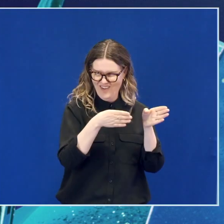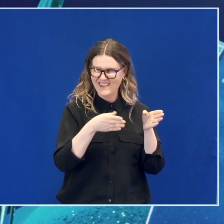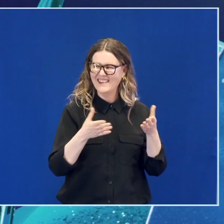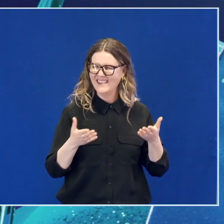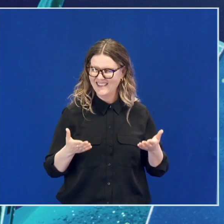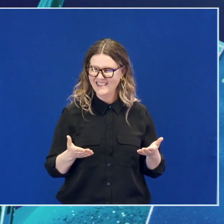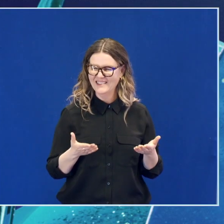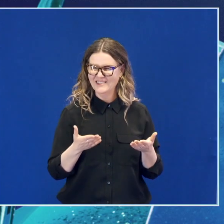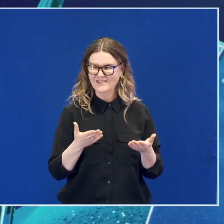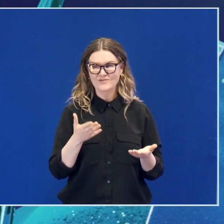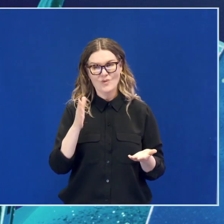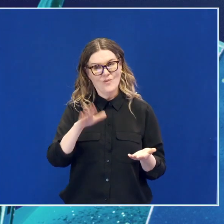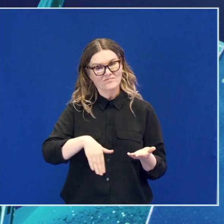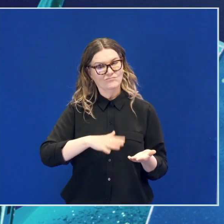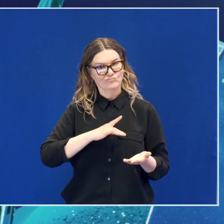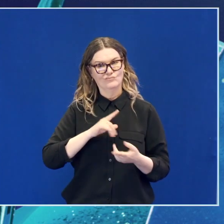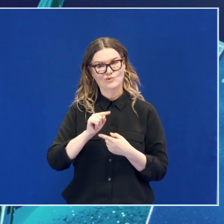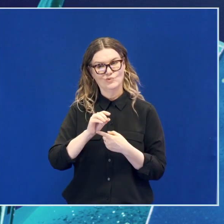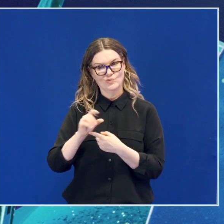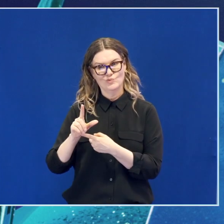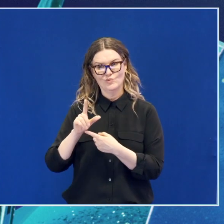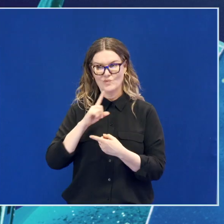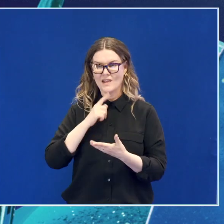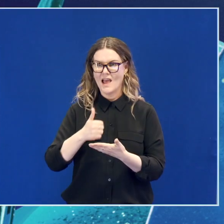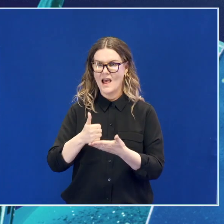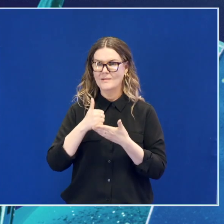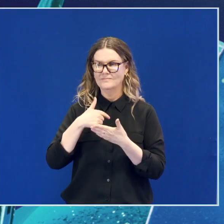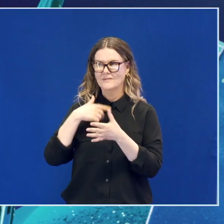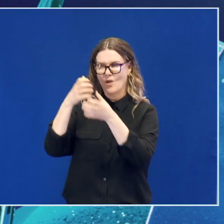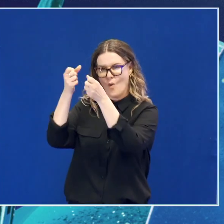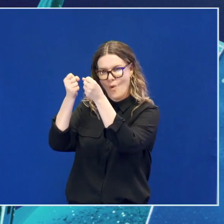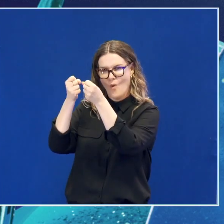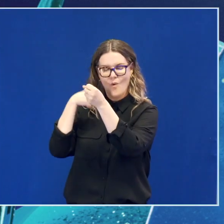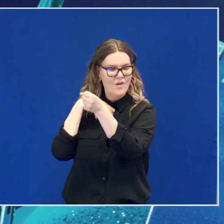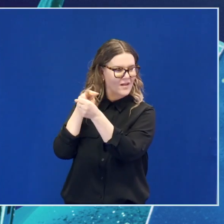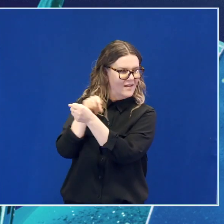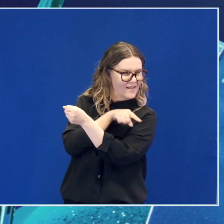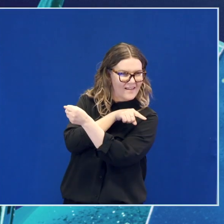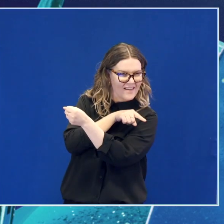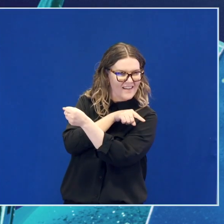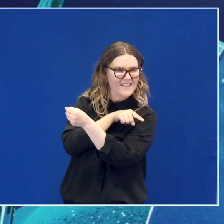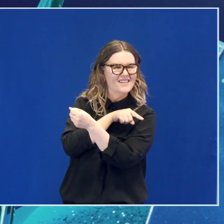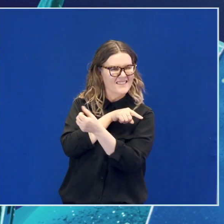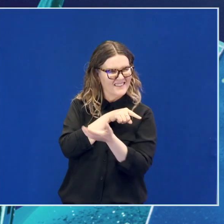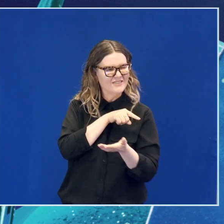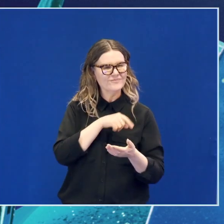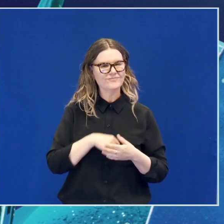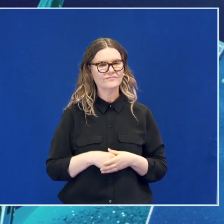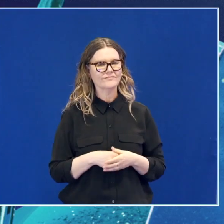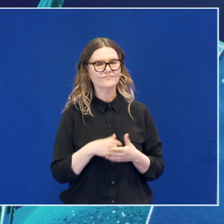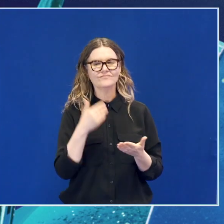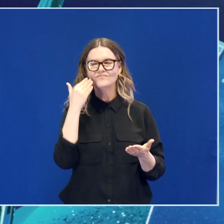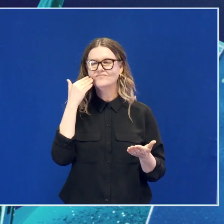And I had a great note, which I can't get to because my phone just locked up. But, you know, right off the bat, the thread that's running